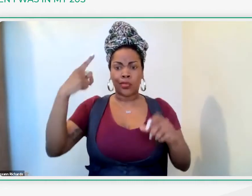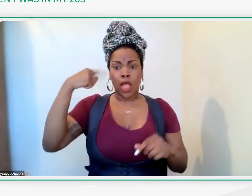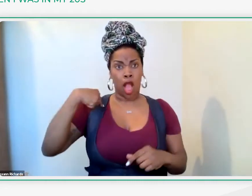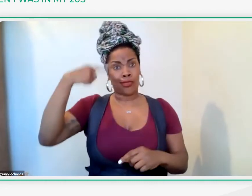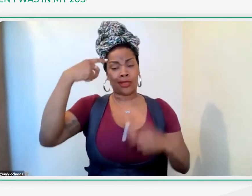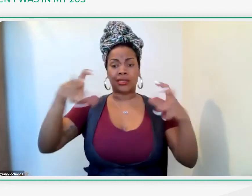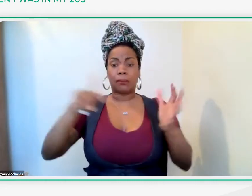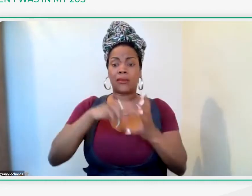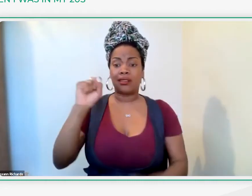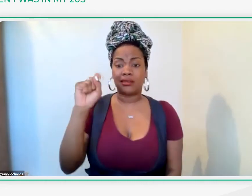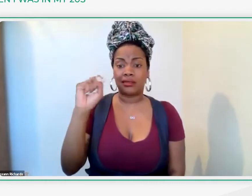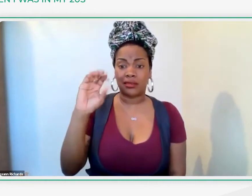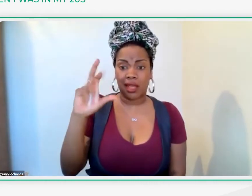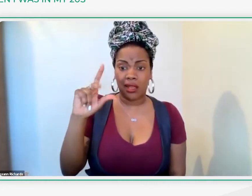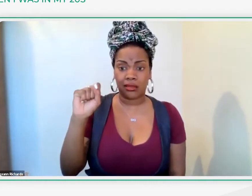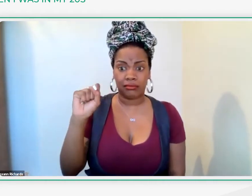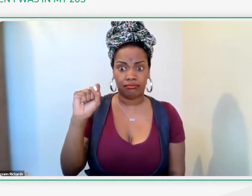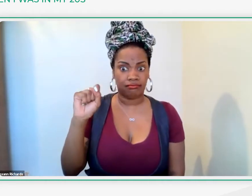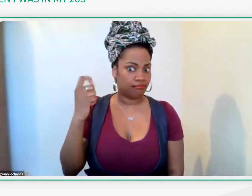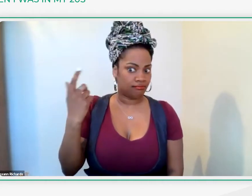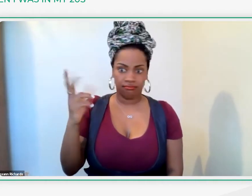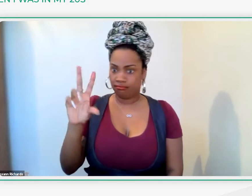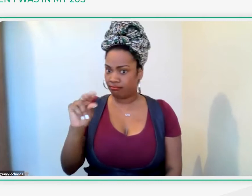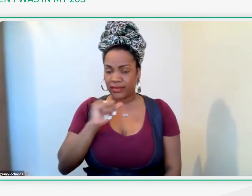Somebody thought it meant stocks.